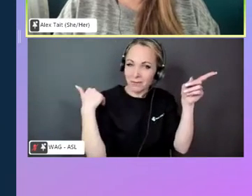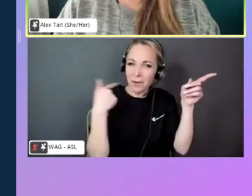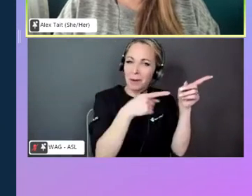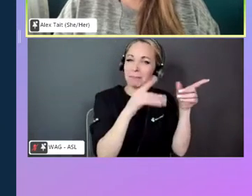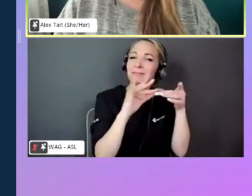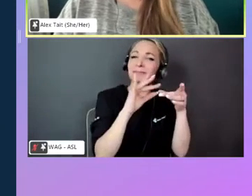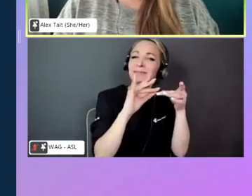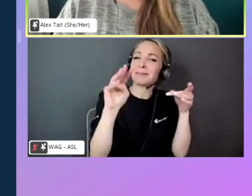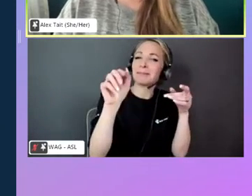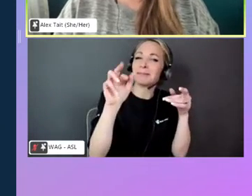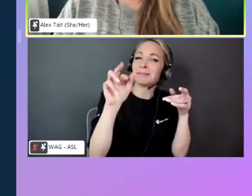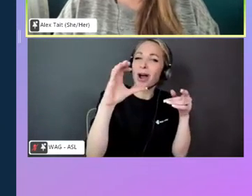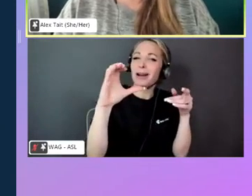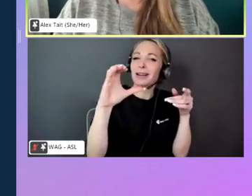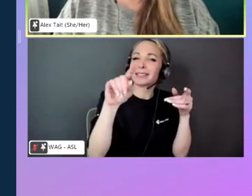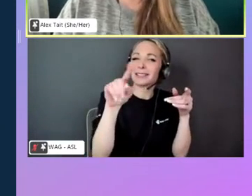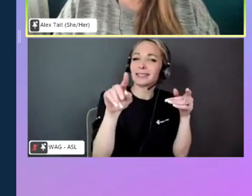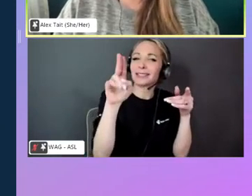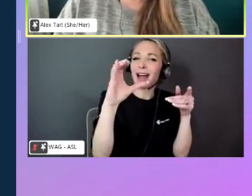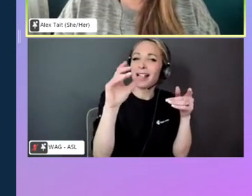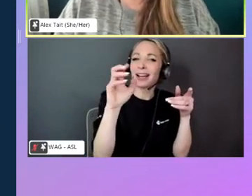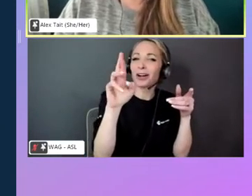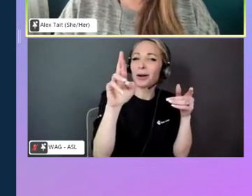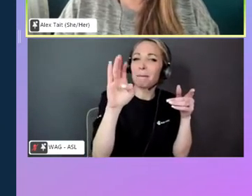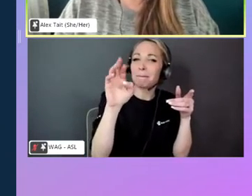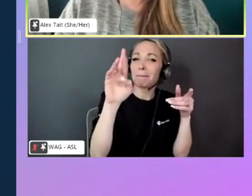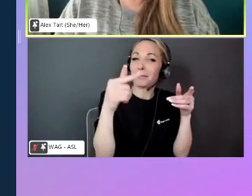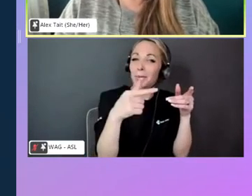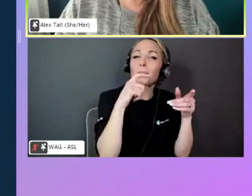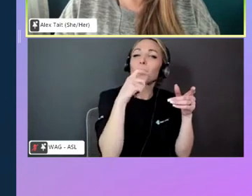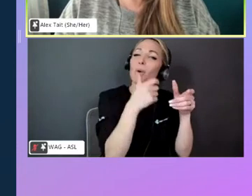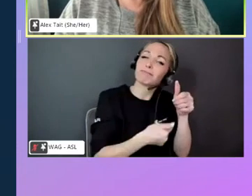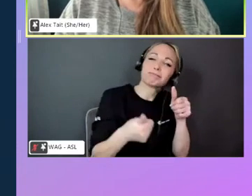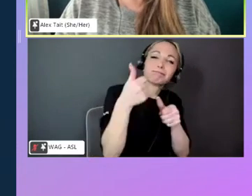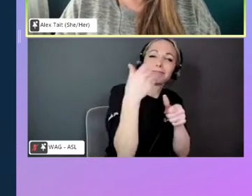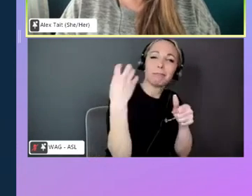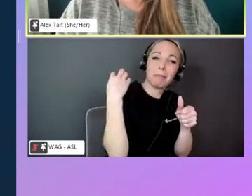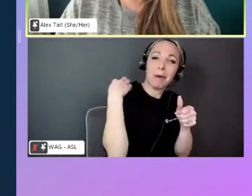owns 2% of all millennial wealth pyramid you know there's not a lot to go around